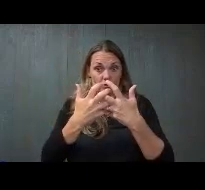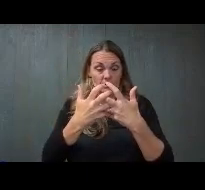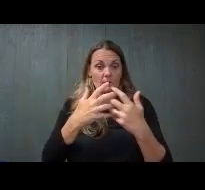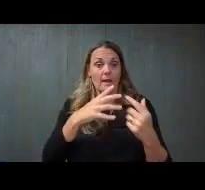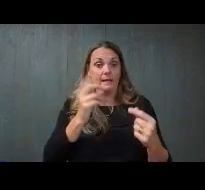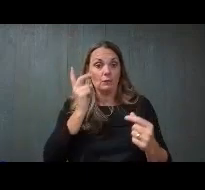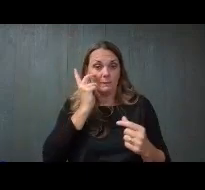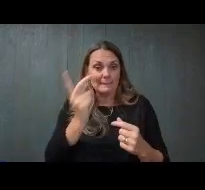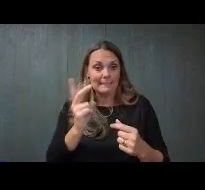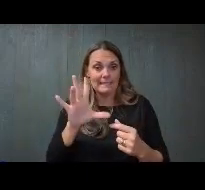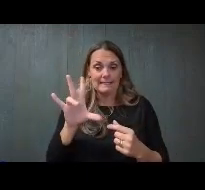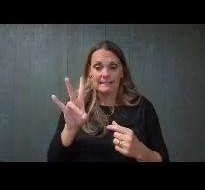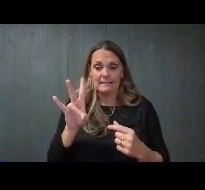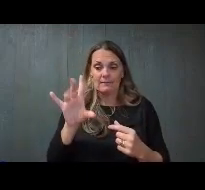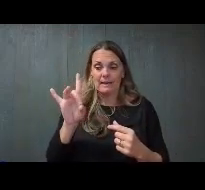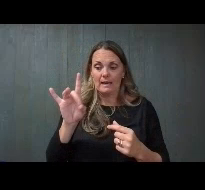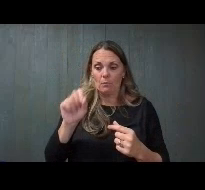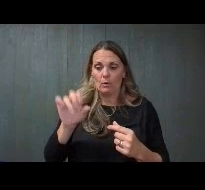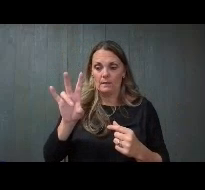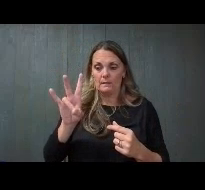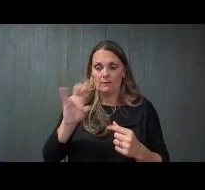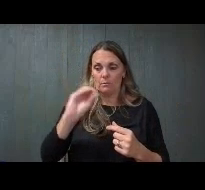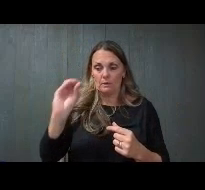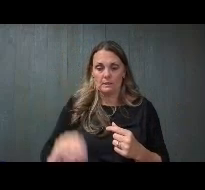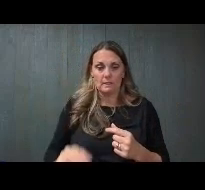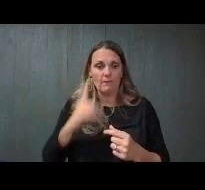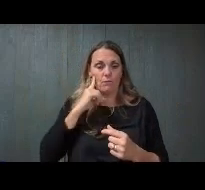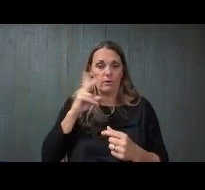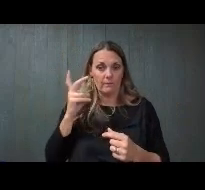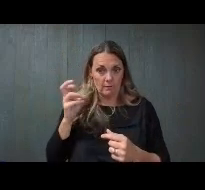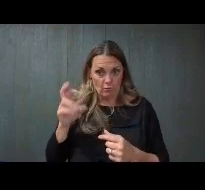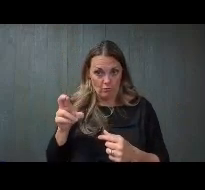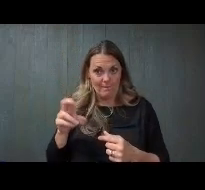the 78.7% portion for VR and the overall